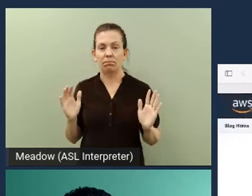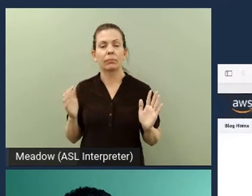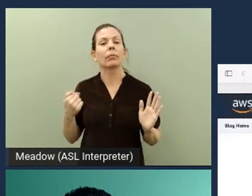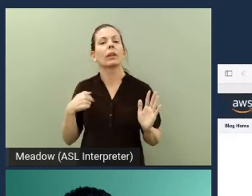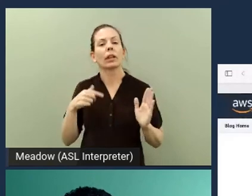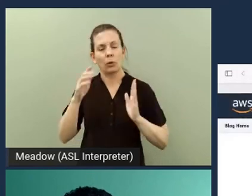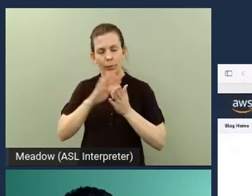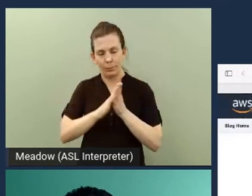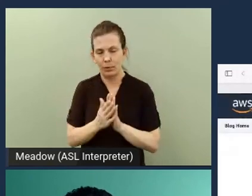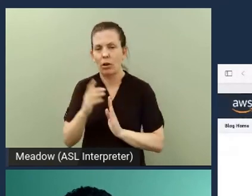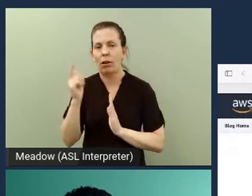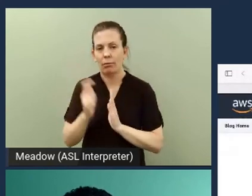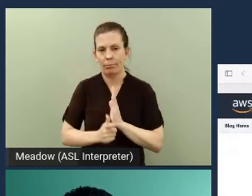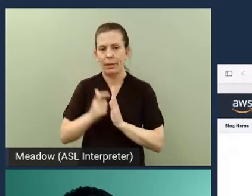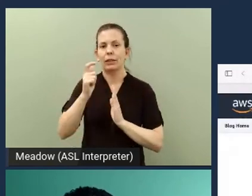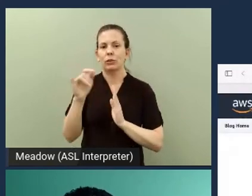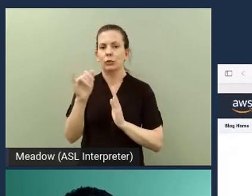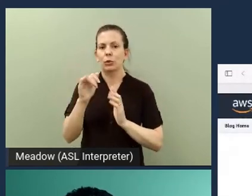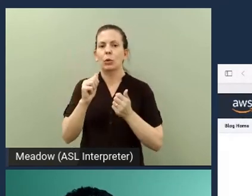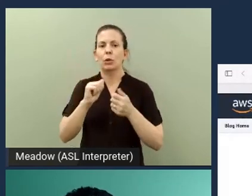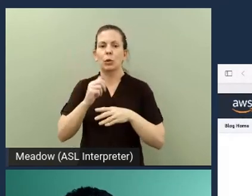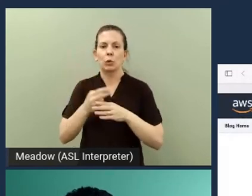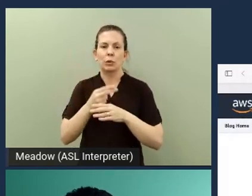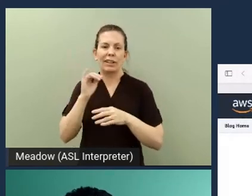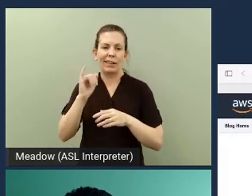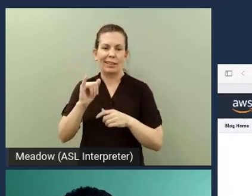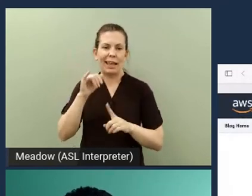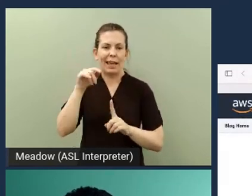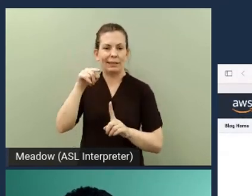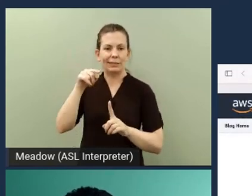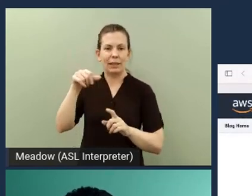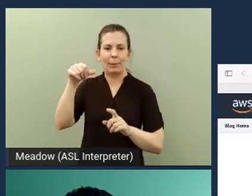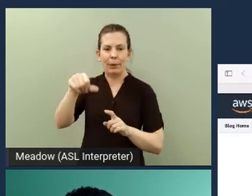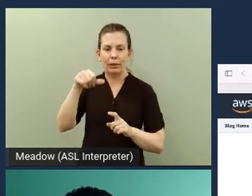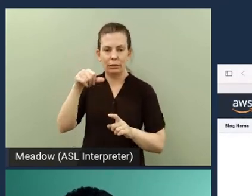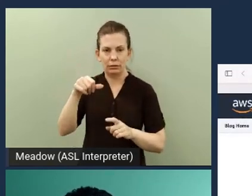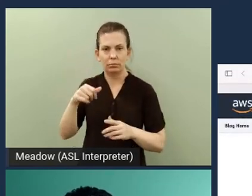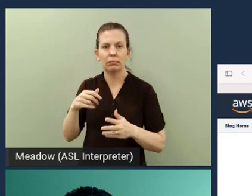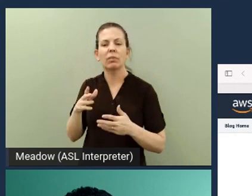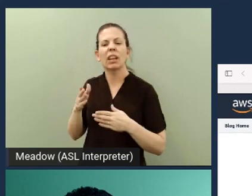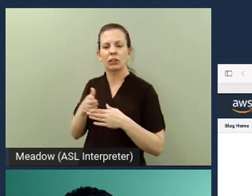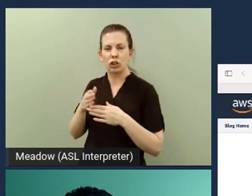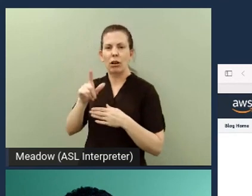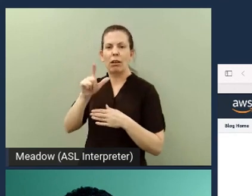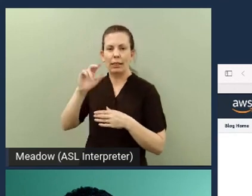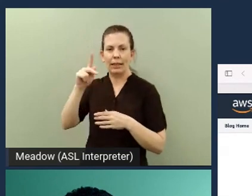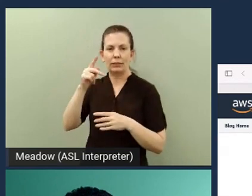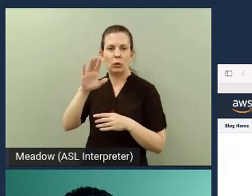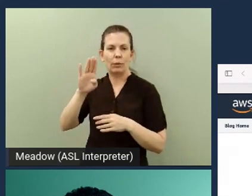the whole process using this, this launch stack button. We'll share the link to this blog on chat,